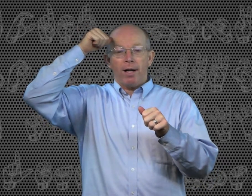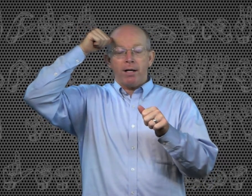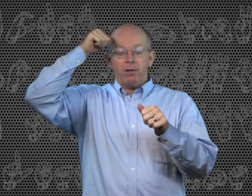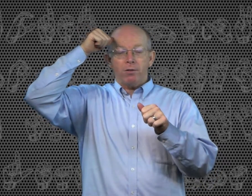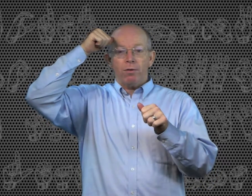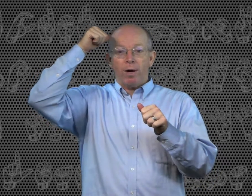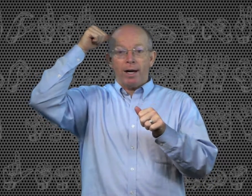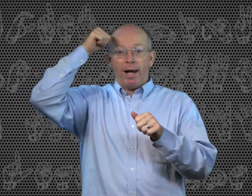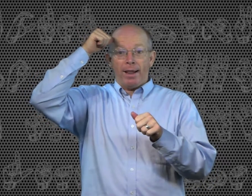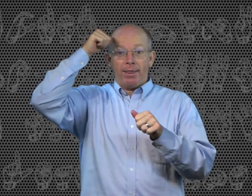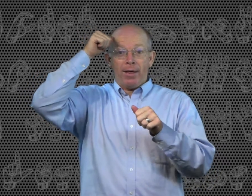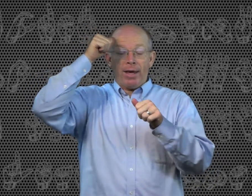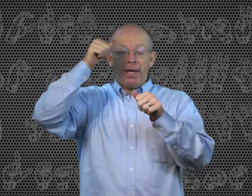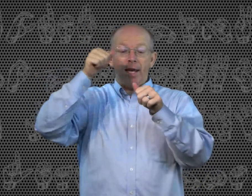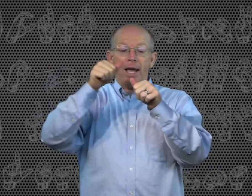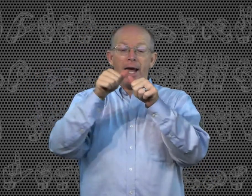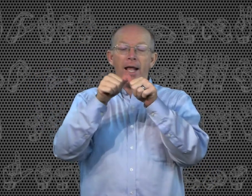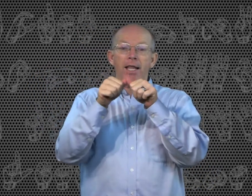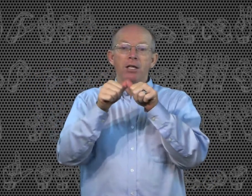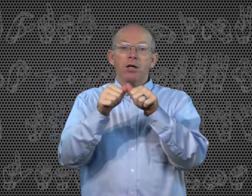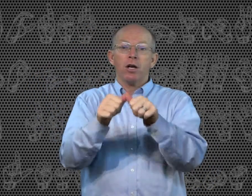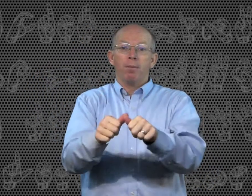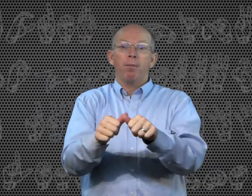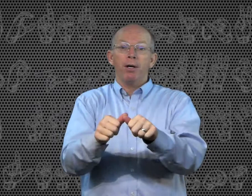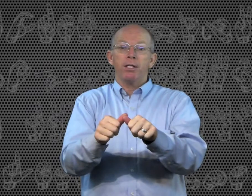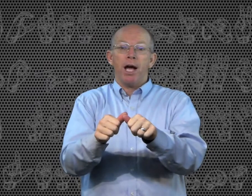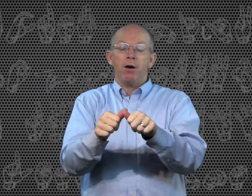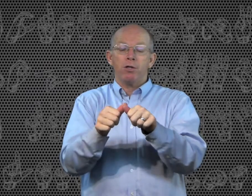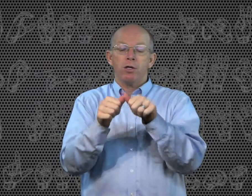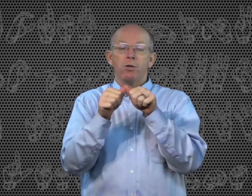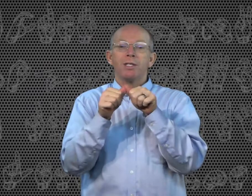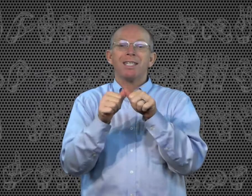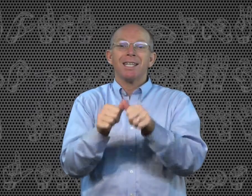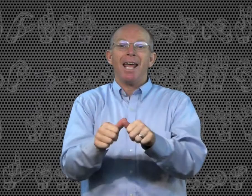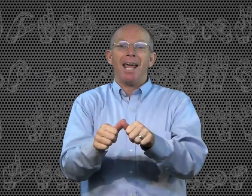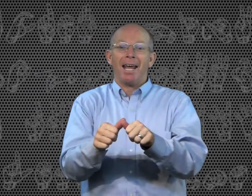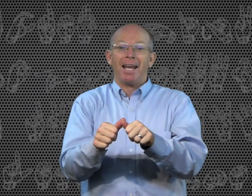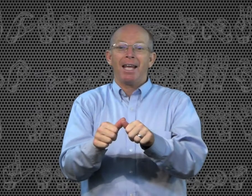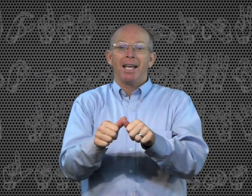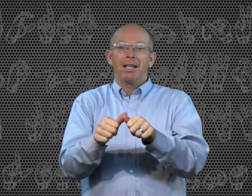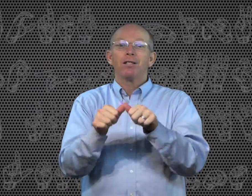right at your forehead like THINK and then you will push out to STAY.